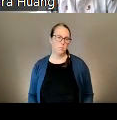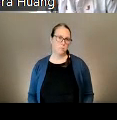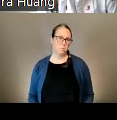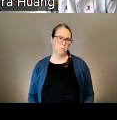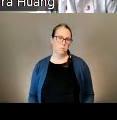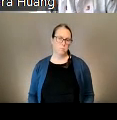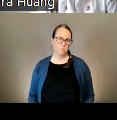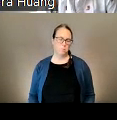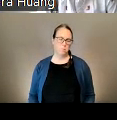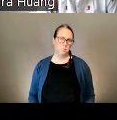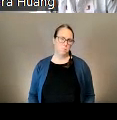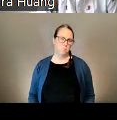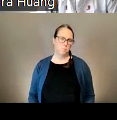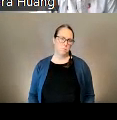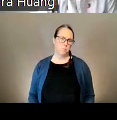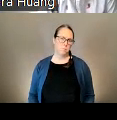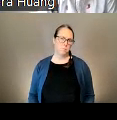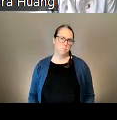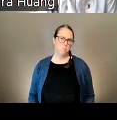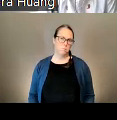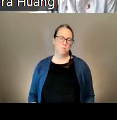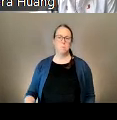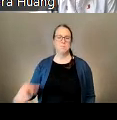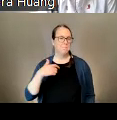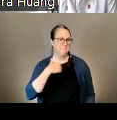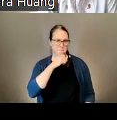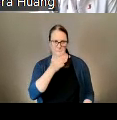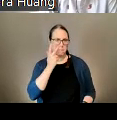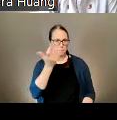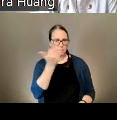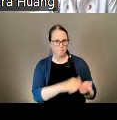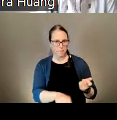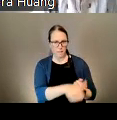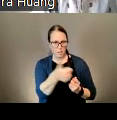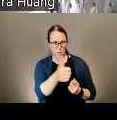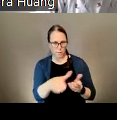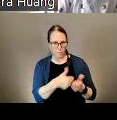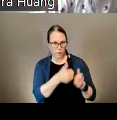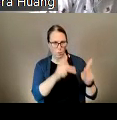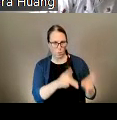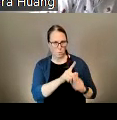Absolutely. I don't see any other follow up questions about alt text.